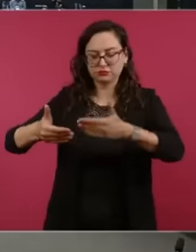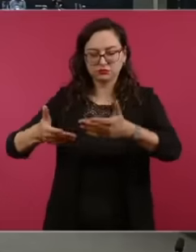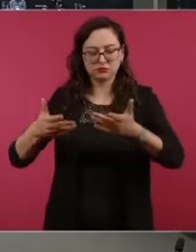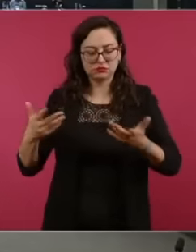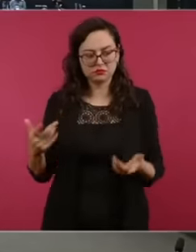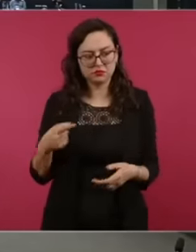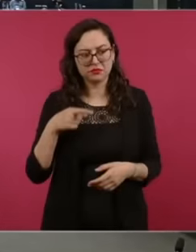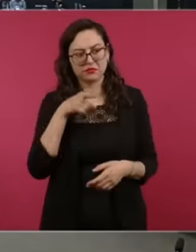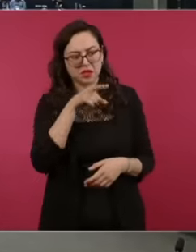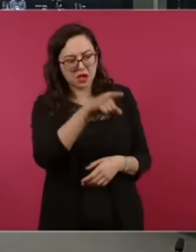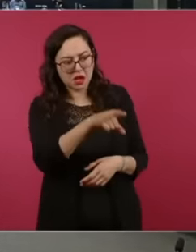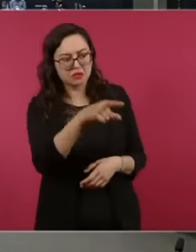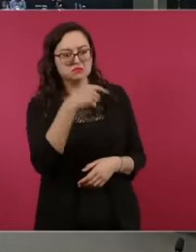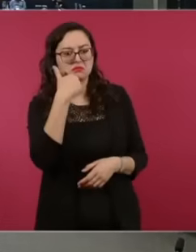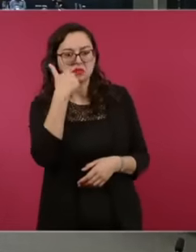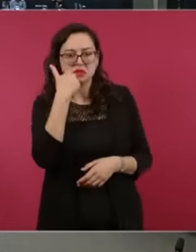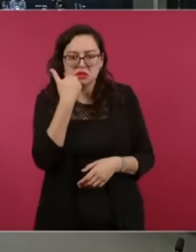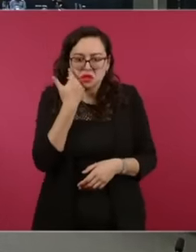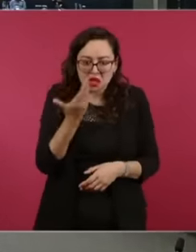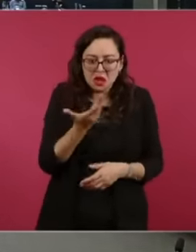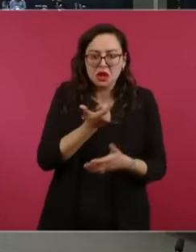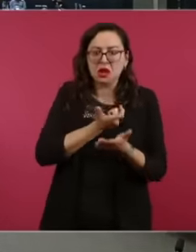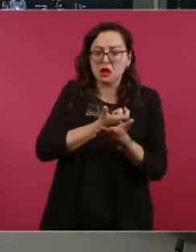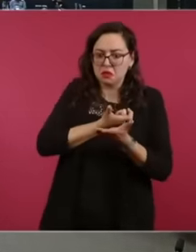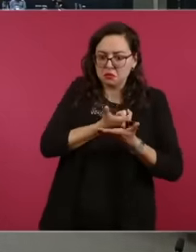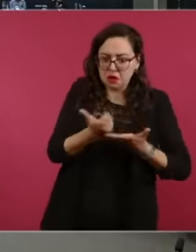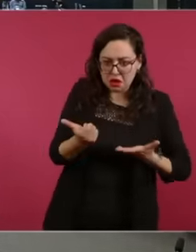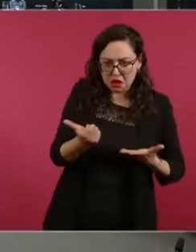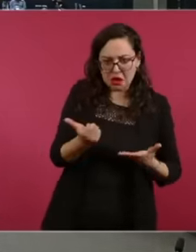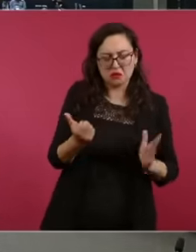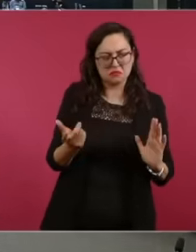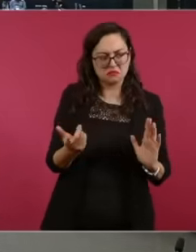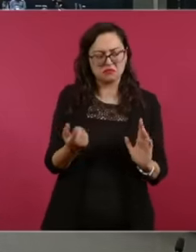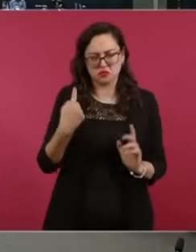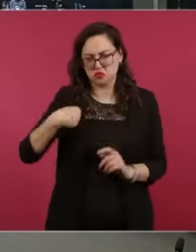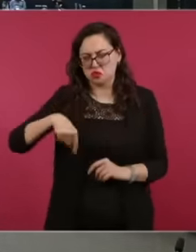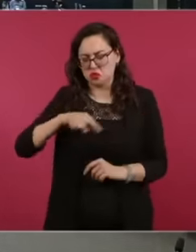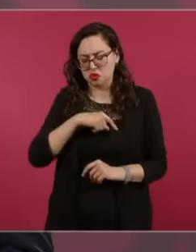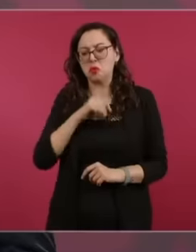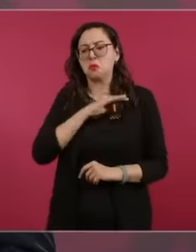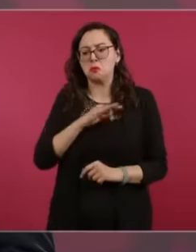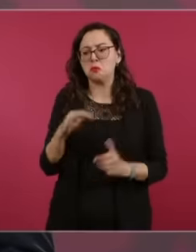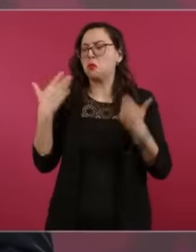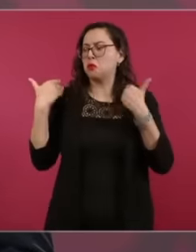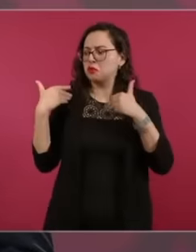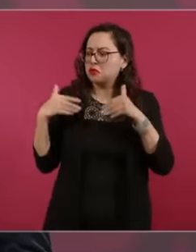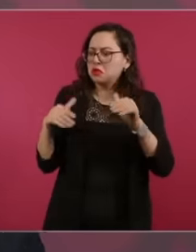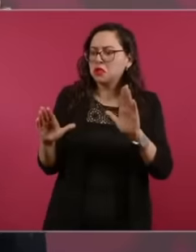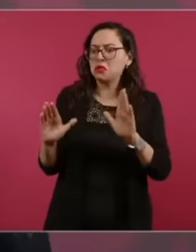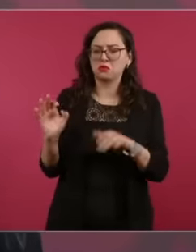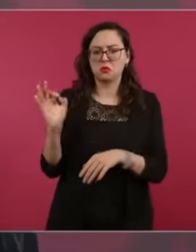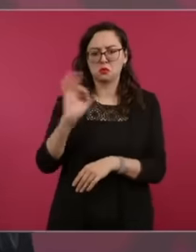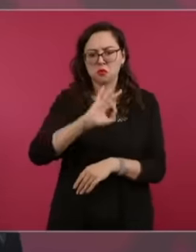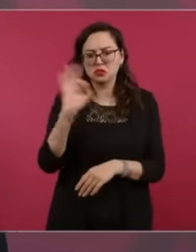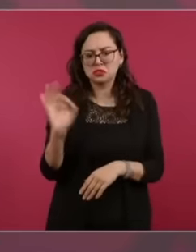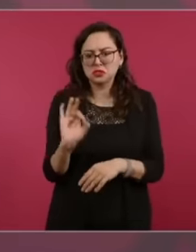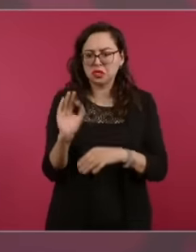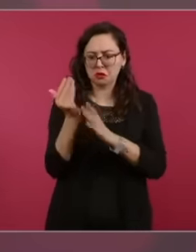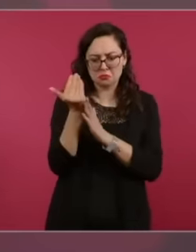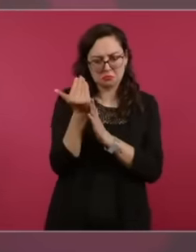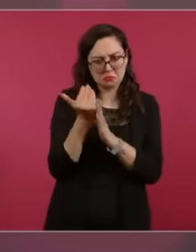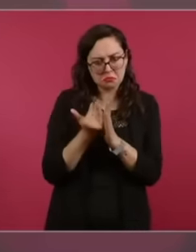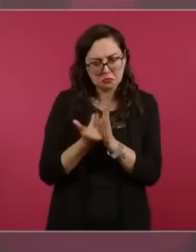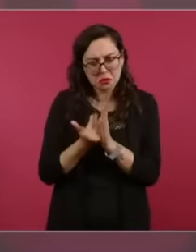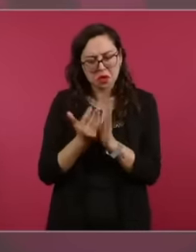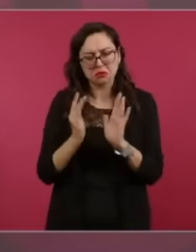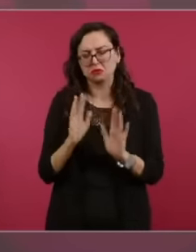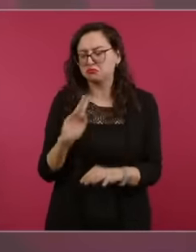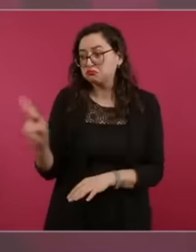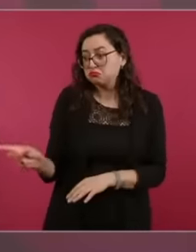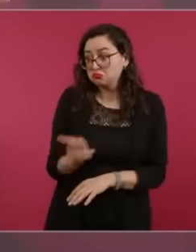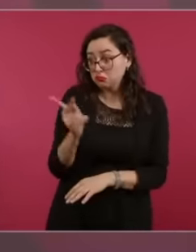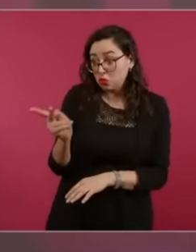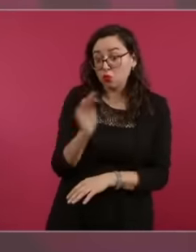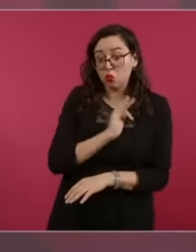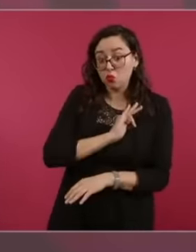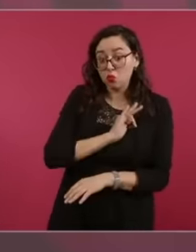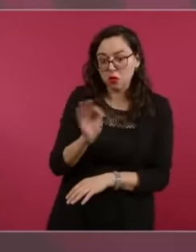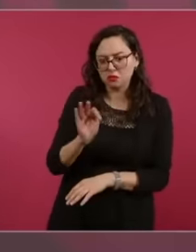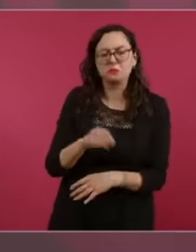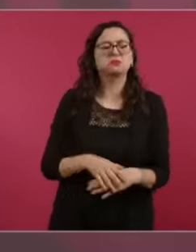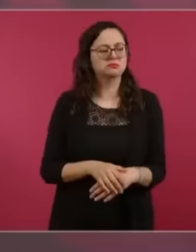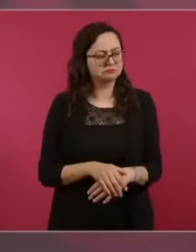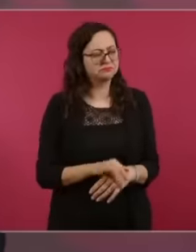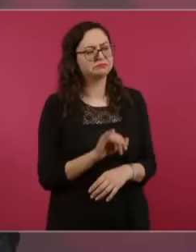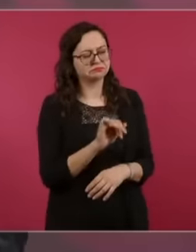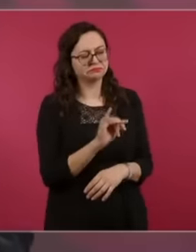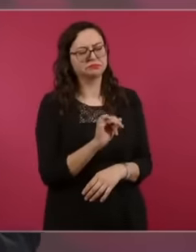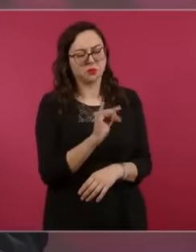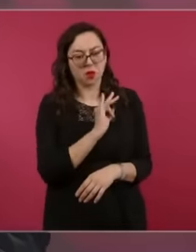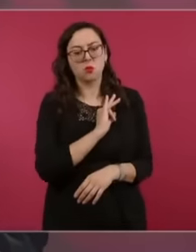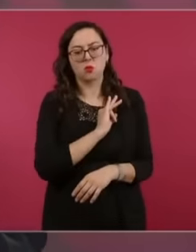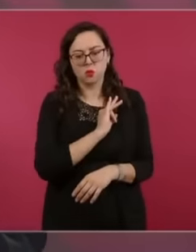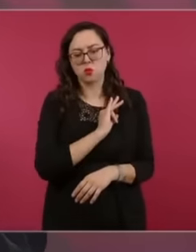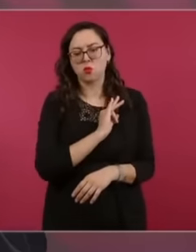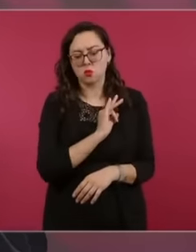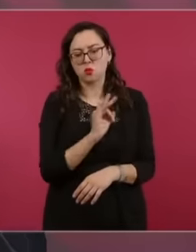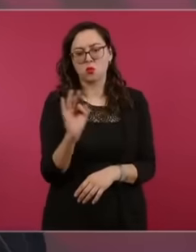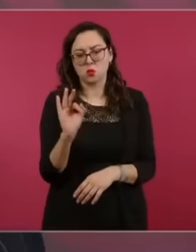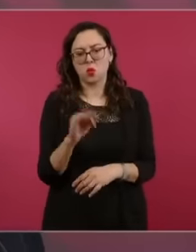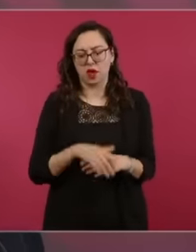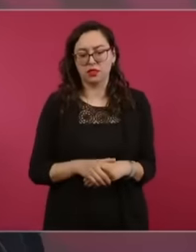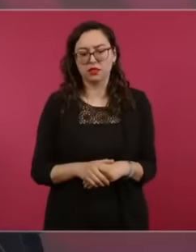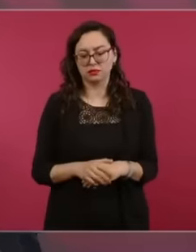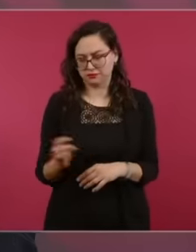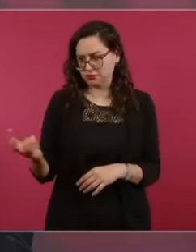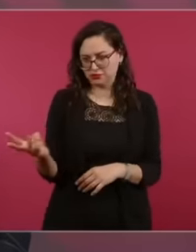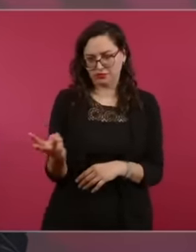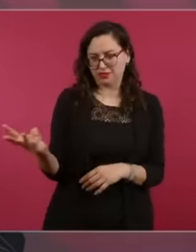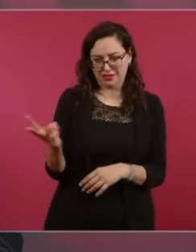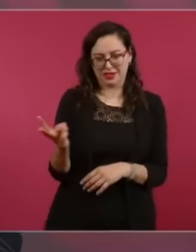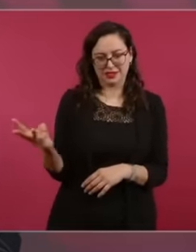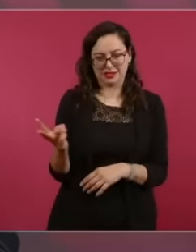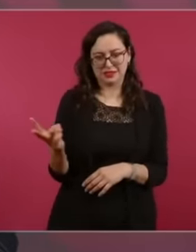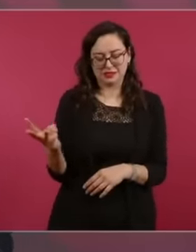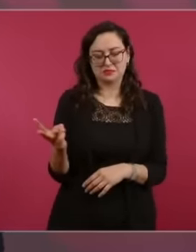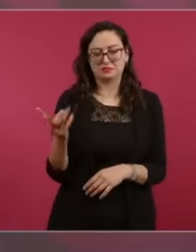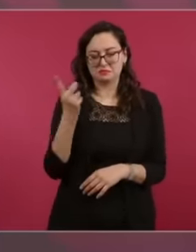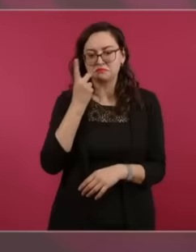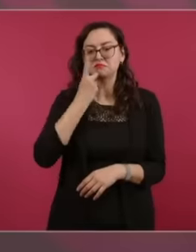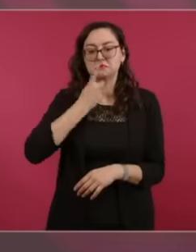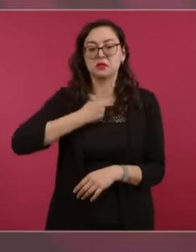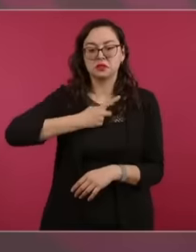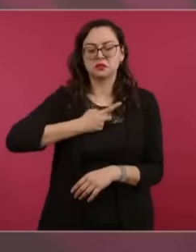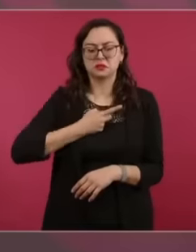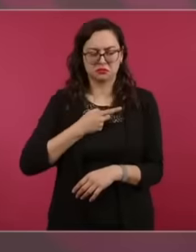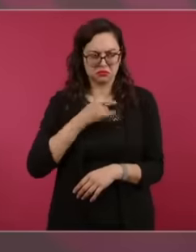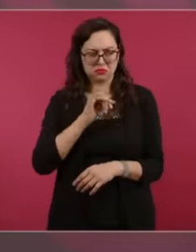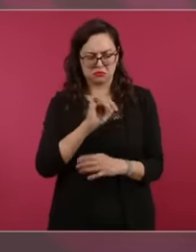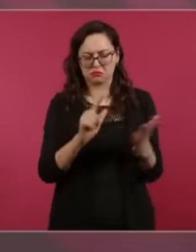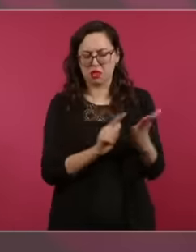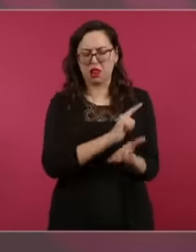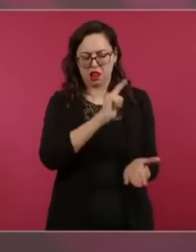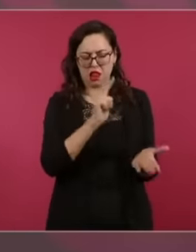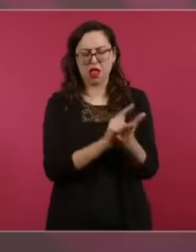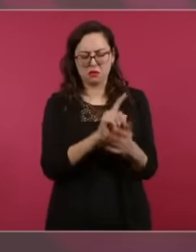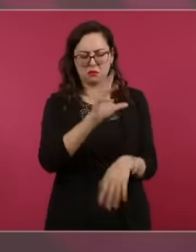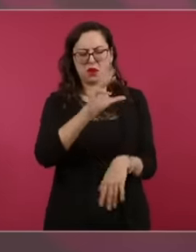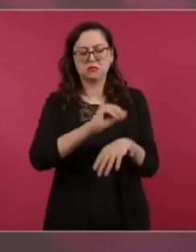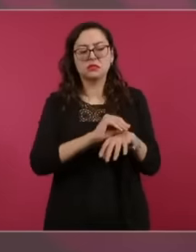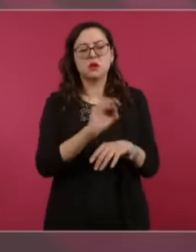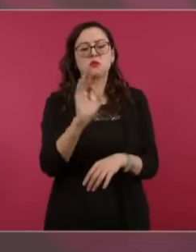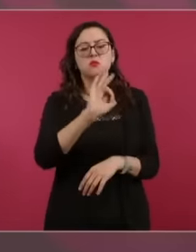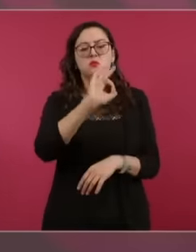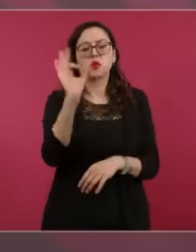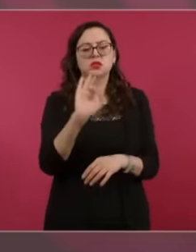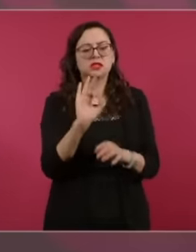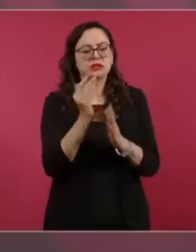for one of these trials and they responded that yes it could be and I told them not in